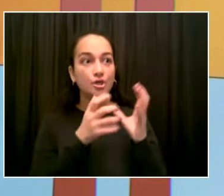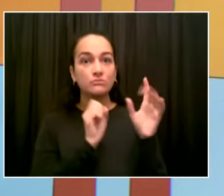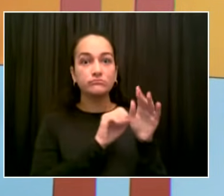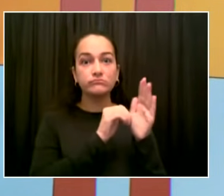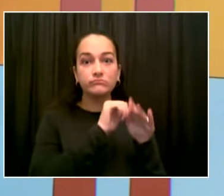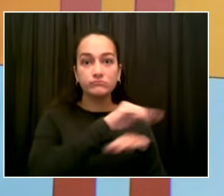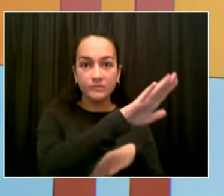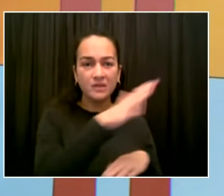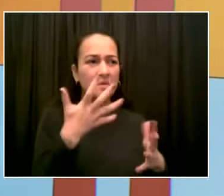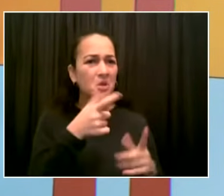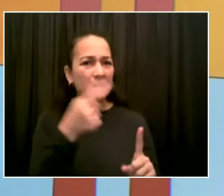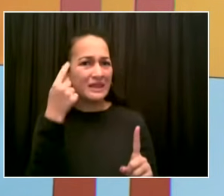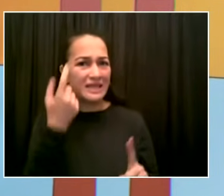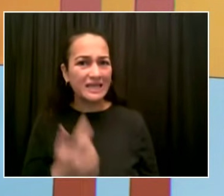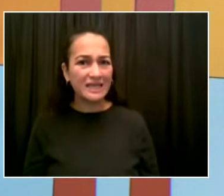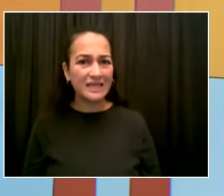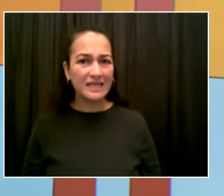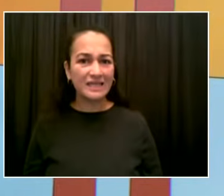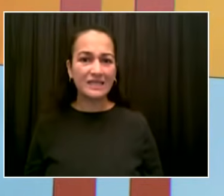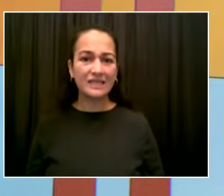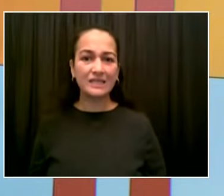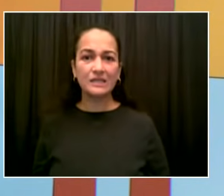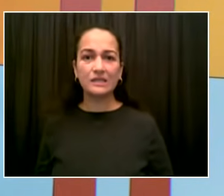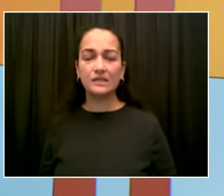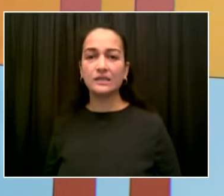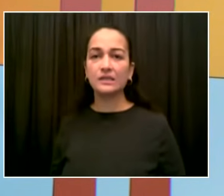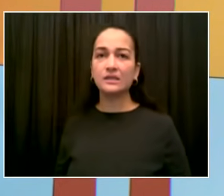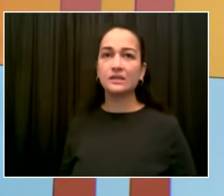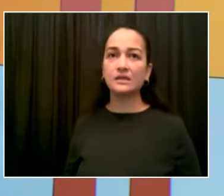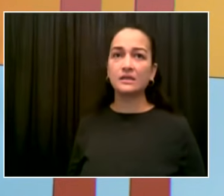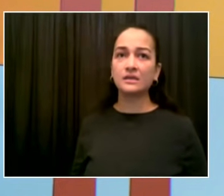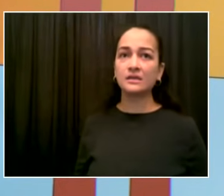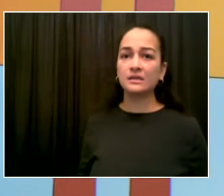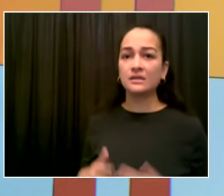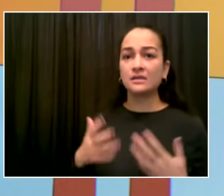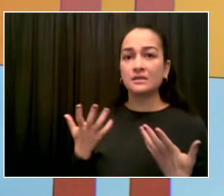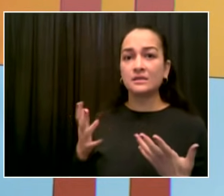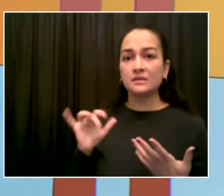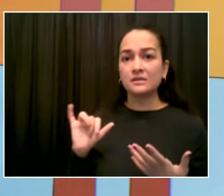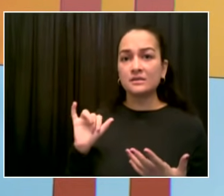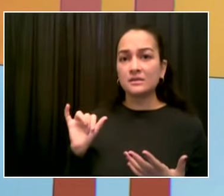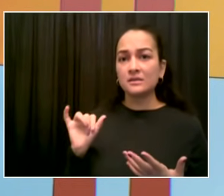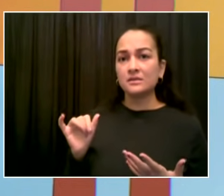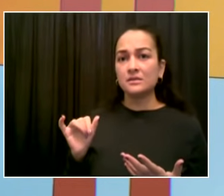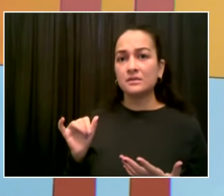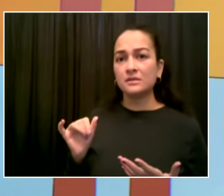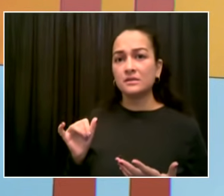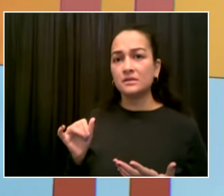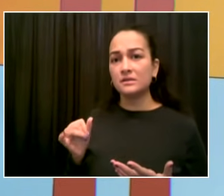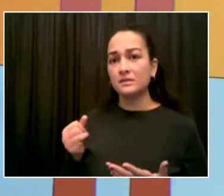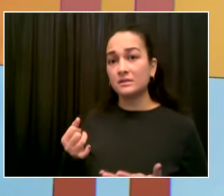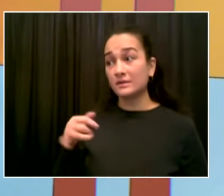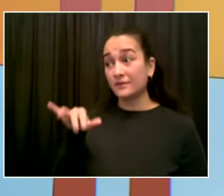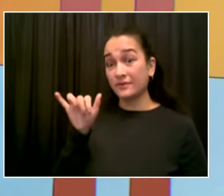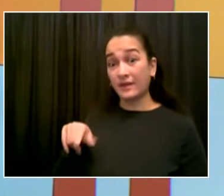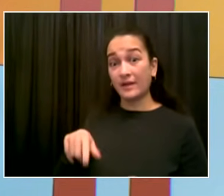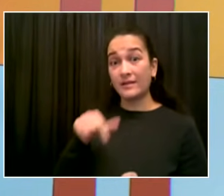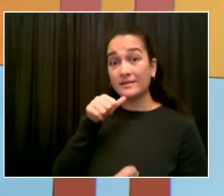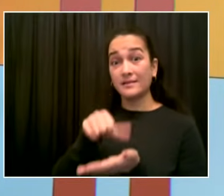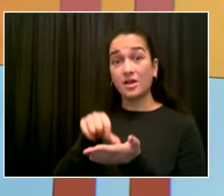TO THE STATE LEGISLATURE. WHAT DO YOU TINHK ABOUT THIS? I THINK AN FEFO RTTO SHAME